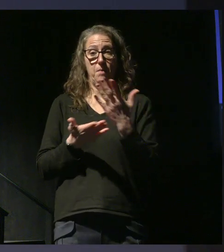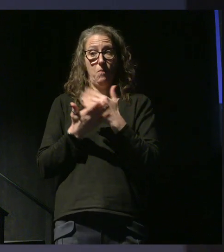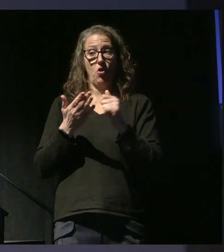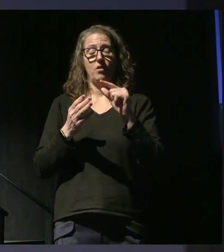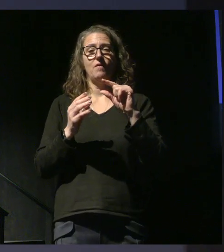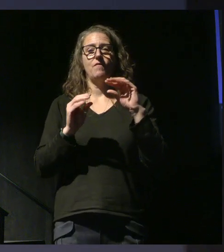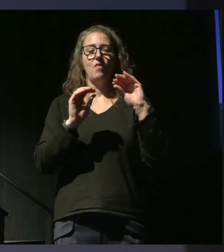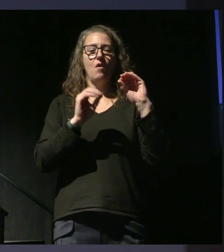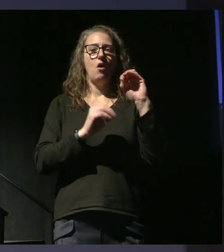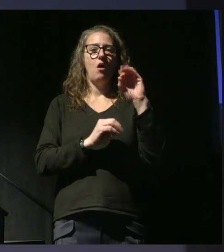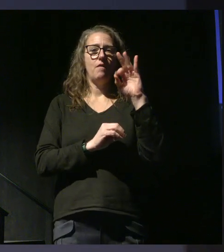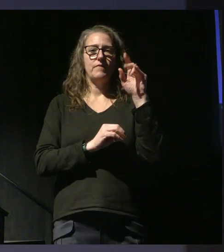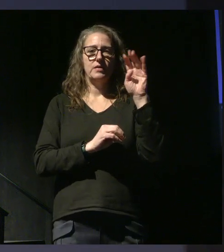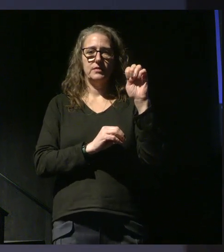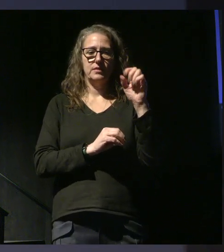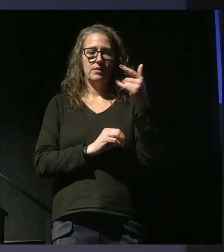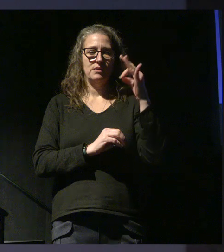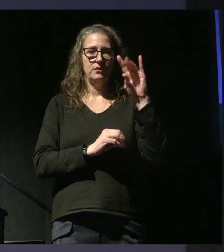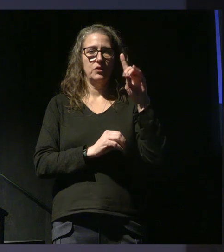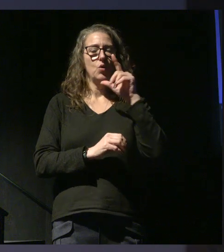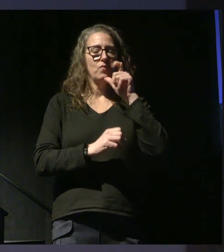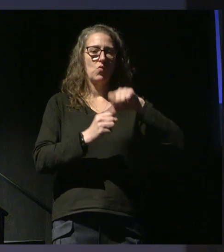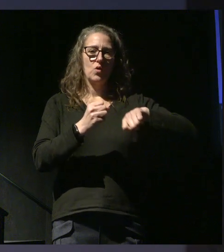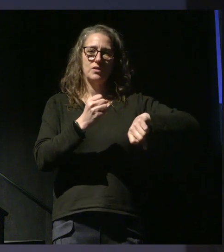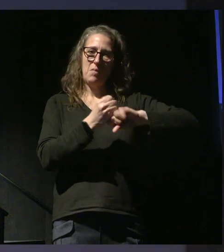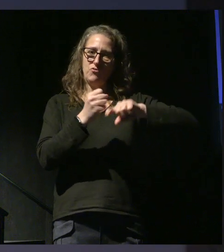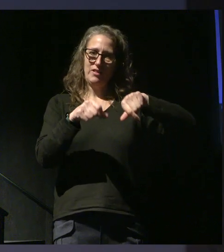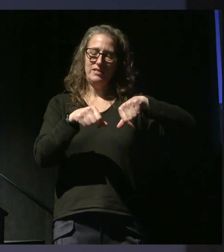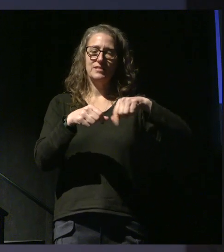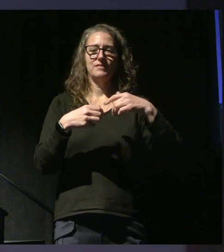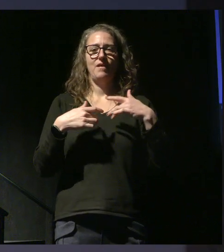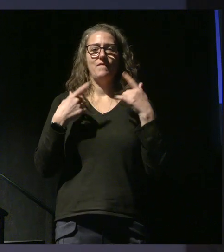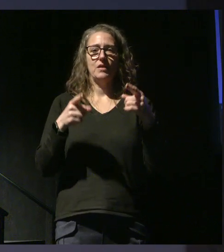for sponsoring this event. One of my priorities as president is to give space